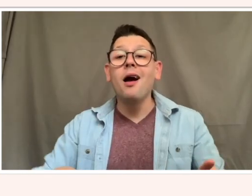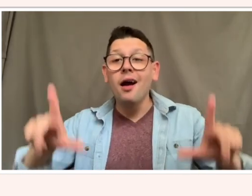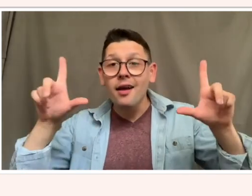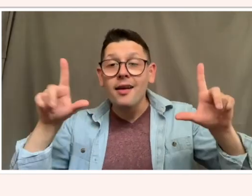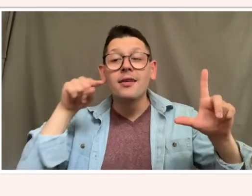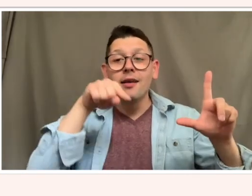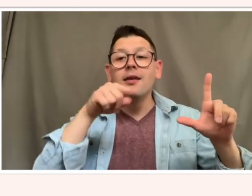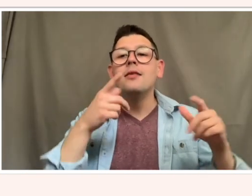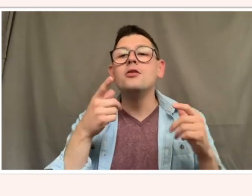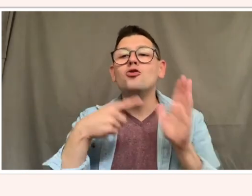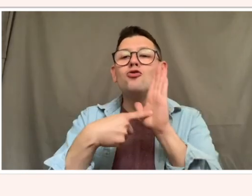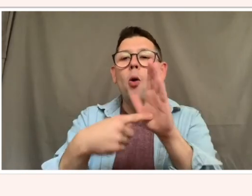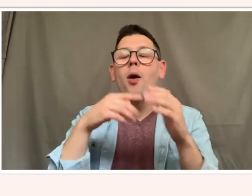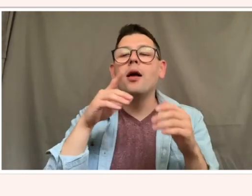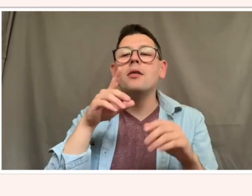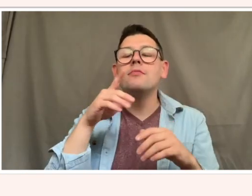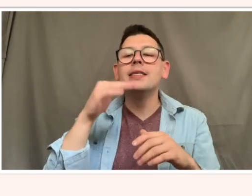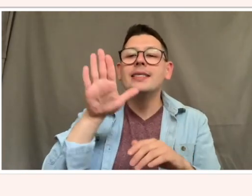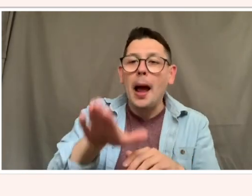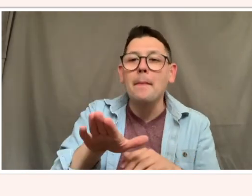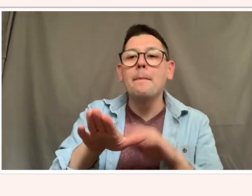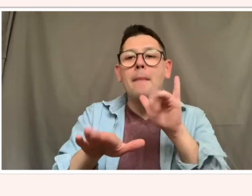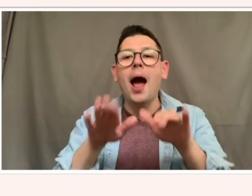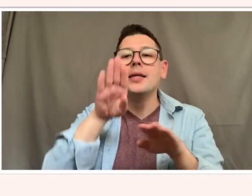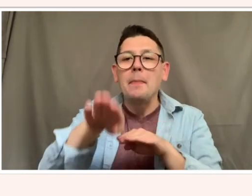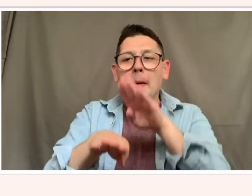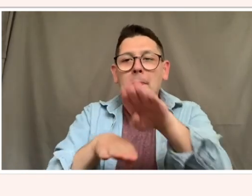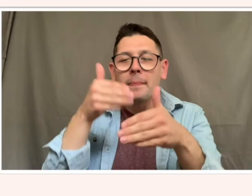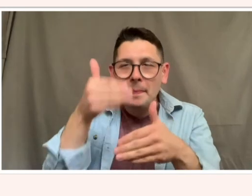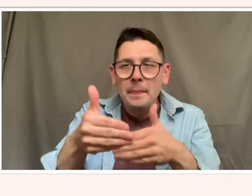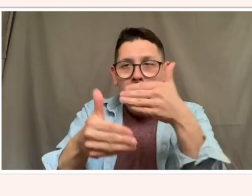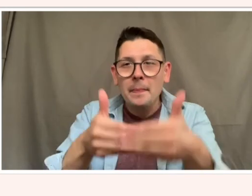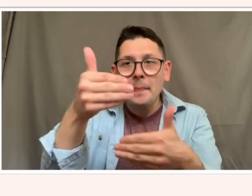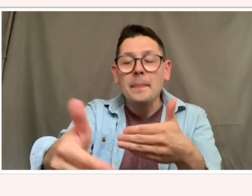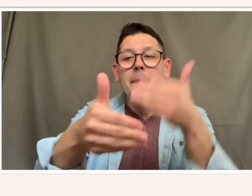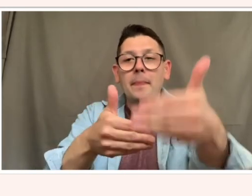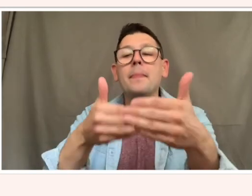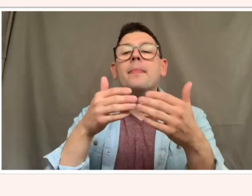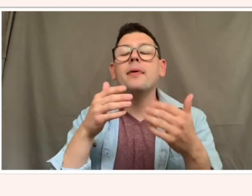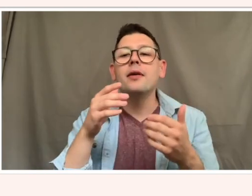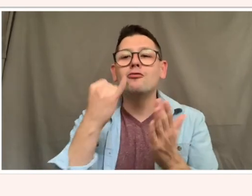a YouTube video that shows how you can create something in a step-by-step manner.